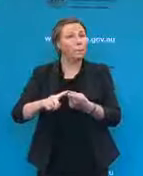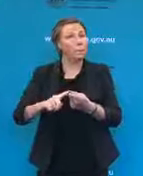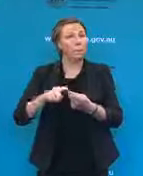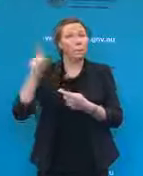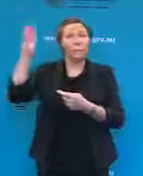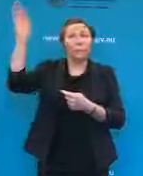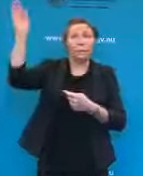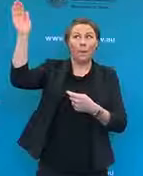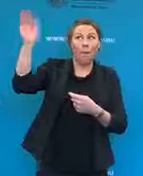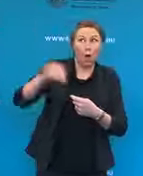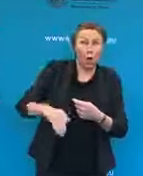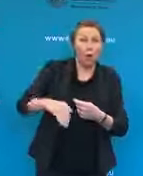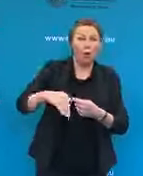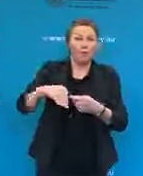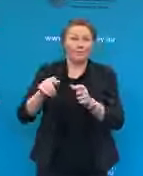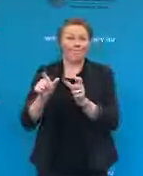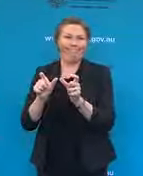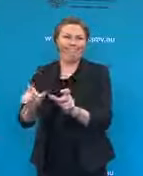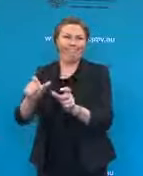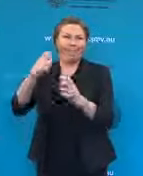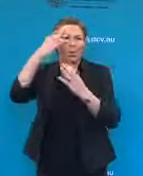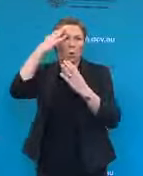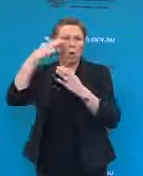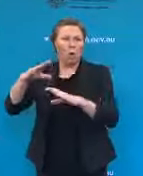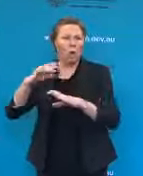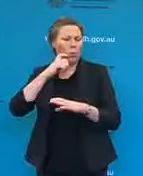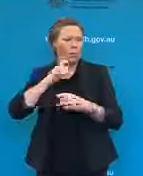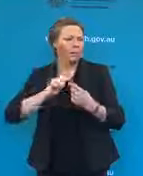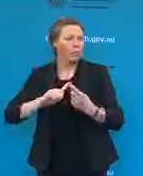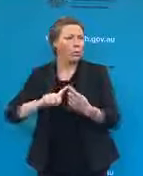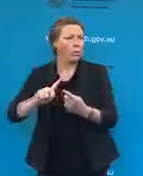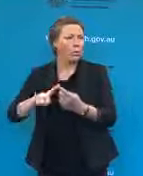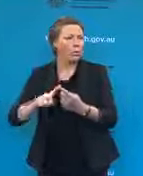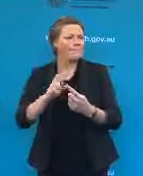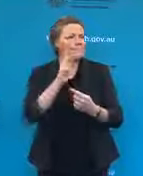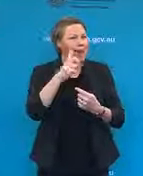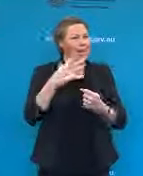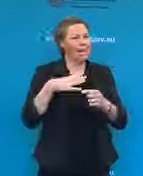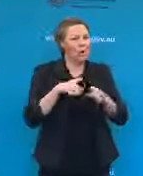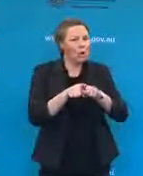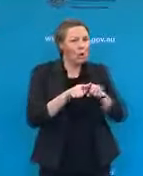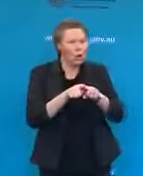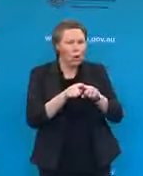So, obviously it is important that we learn how to do it well, in fact we are